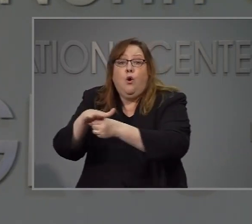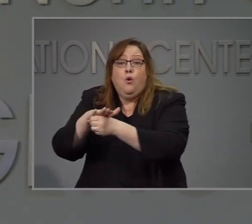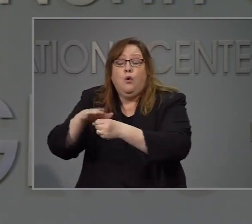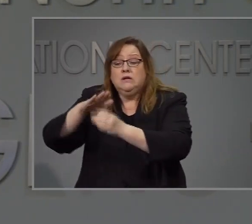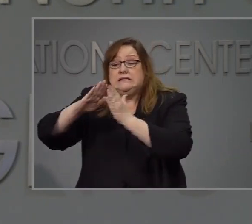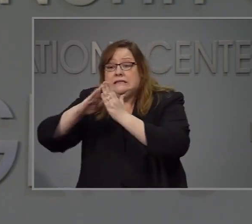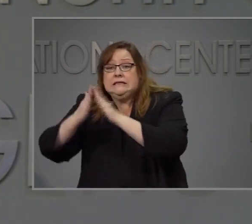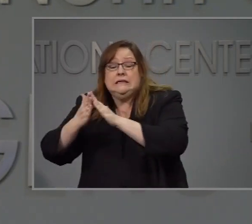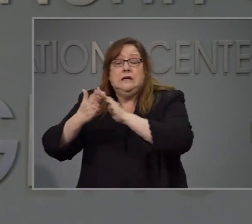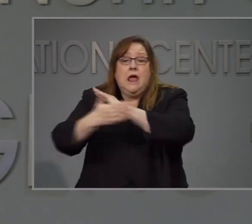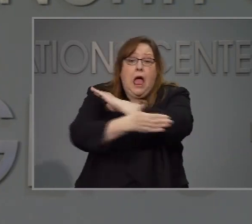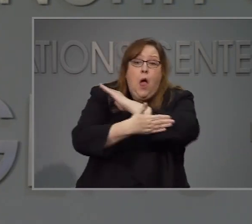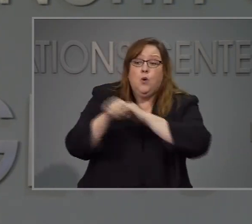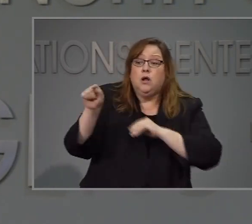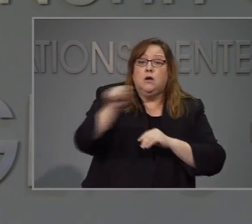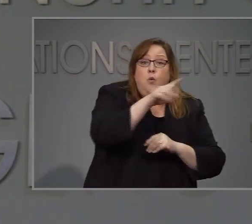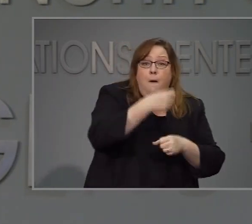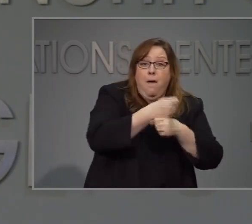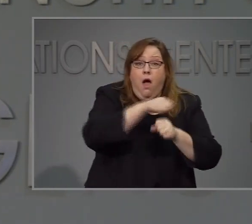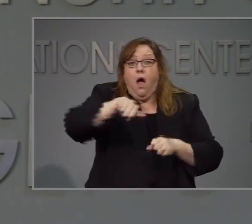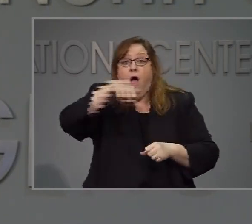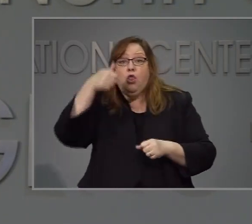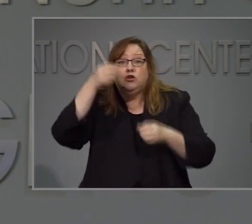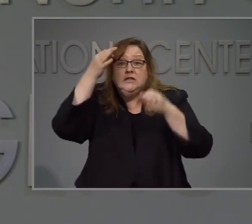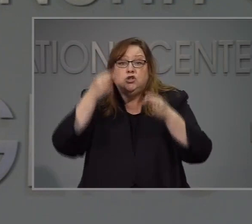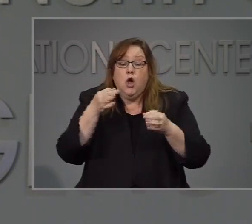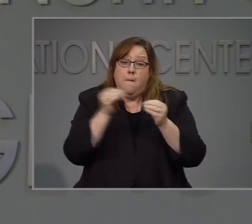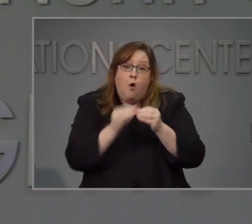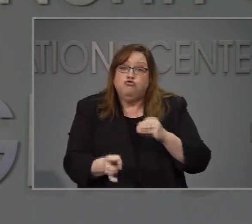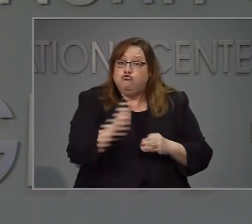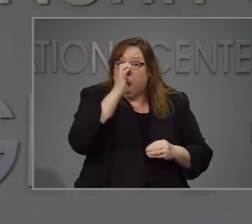AS WITH PREVIOUS ORDERS. THESE RESTRICTIONS ARE A FLOOR. LOCAL GOVERNMENTS MAY ENACT MORE STRICT RULES OF HEALTH